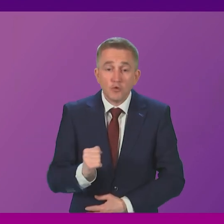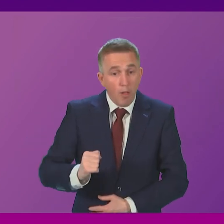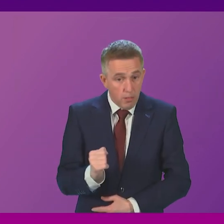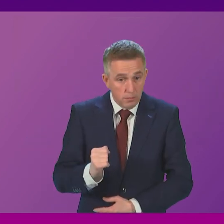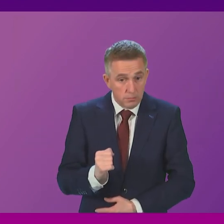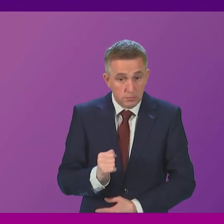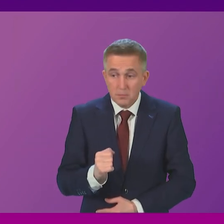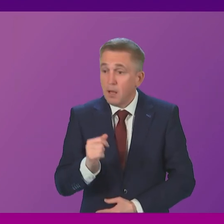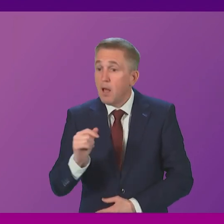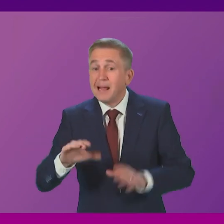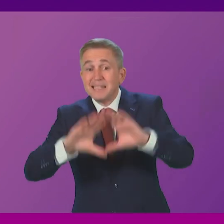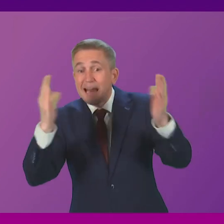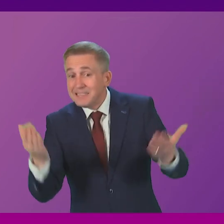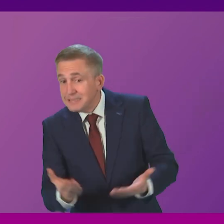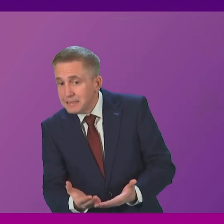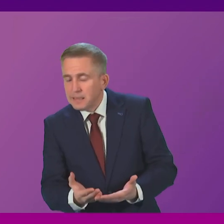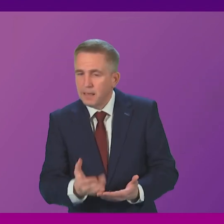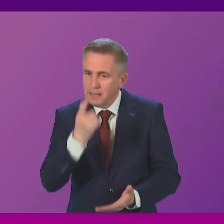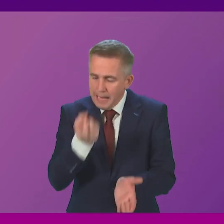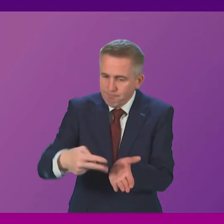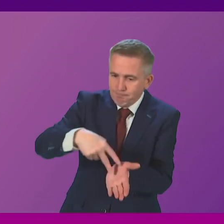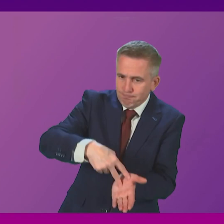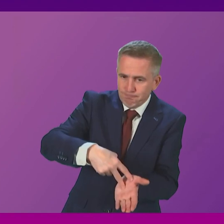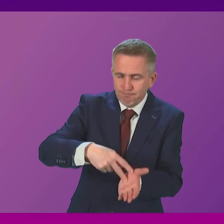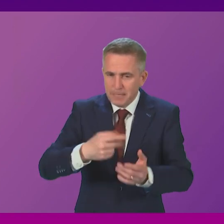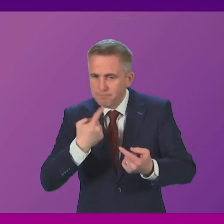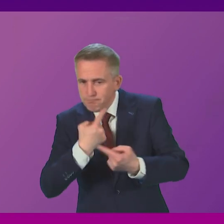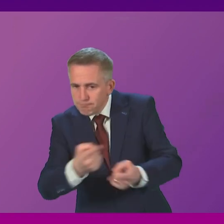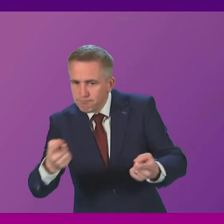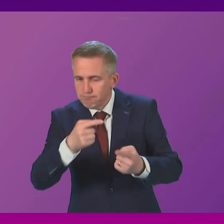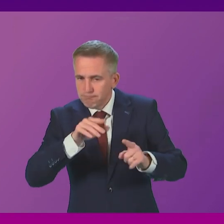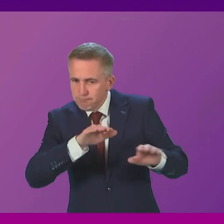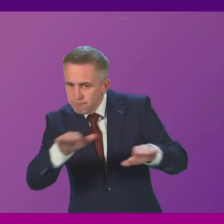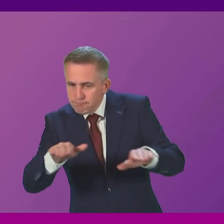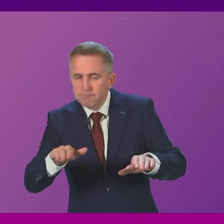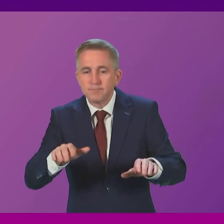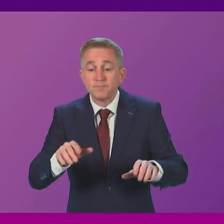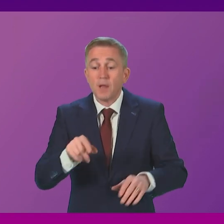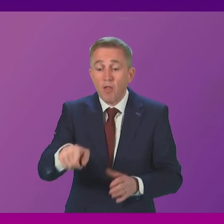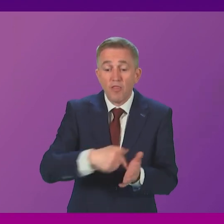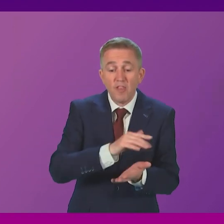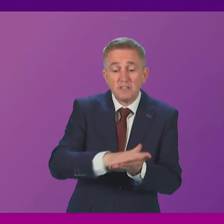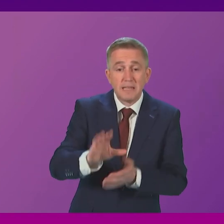the international stage. On Thursday, I will nominate the team of ministers who will deliver on those priorities.